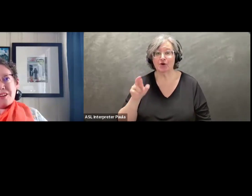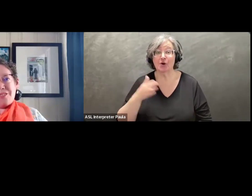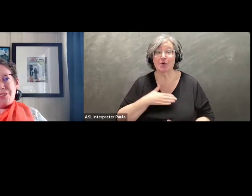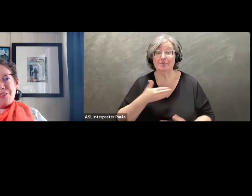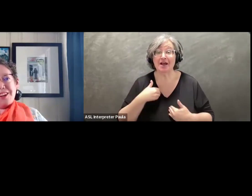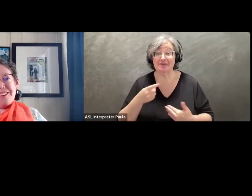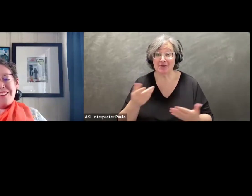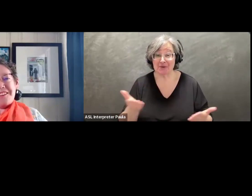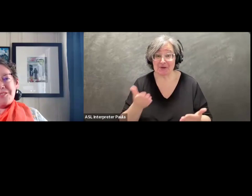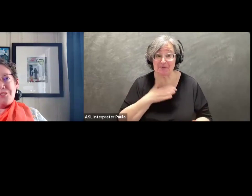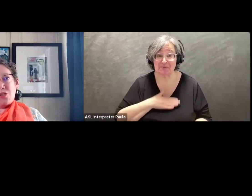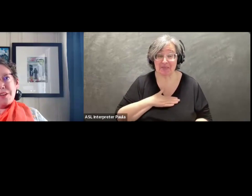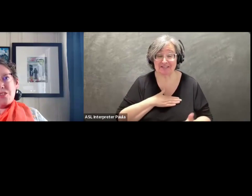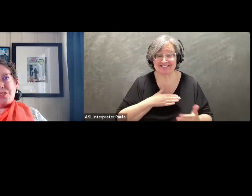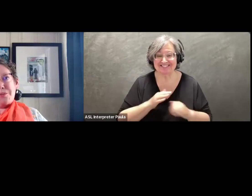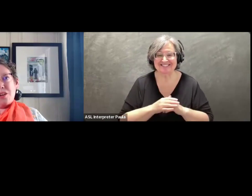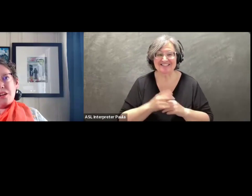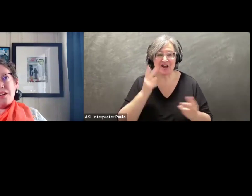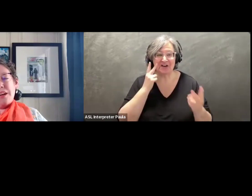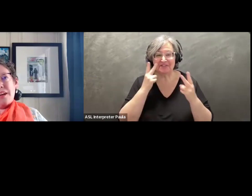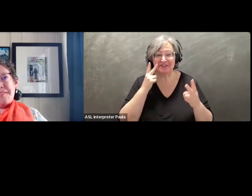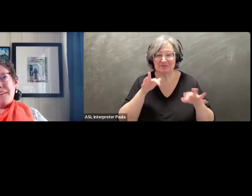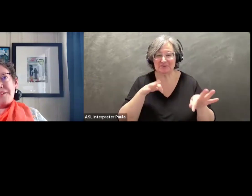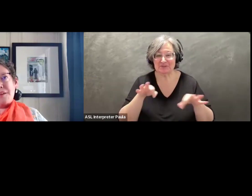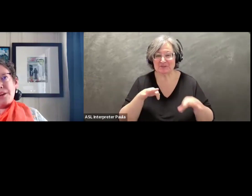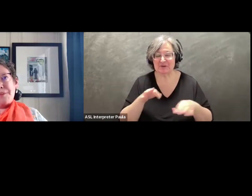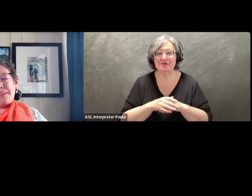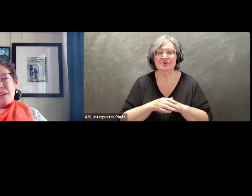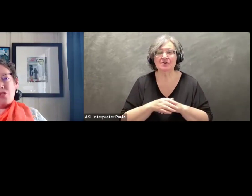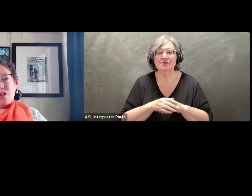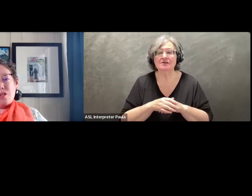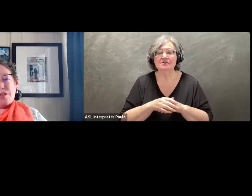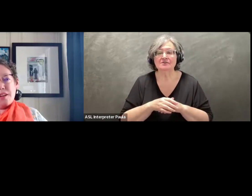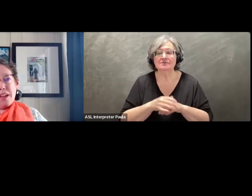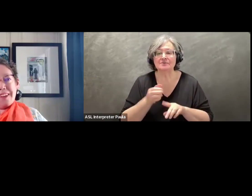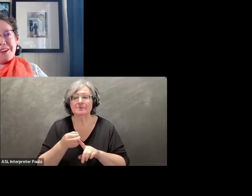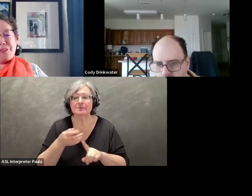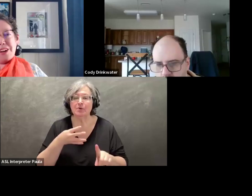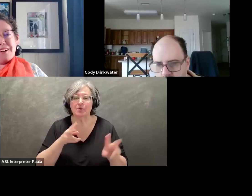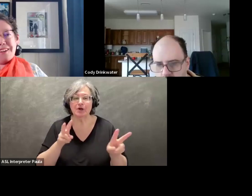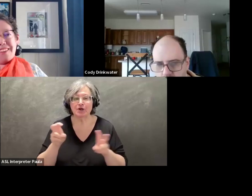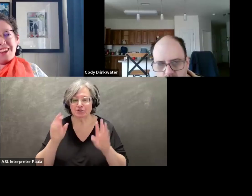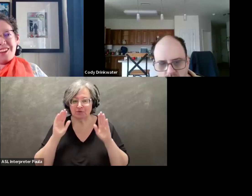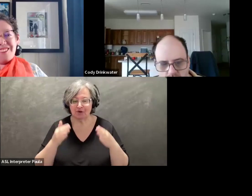here, if you would give a visual description and tell us a bit about the issues that you're working on. Thank you.